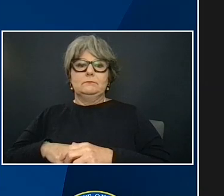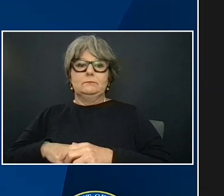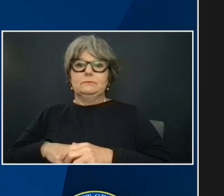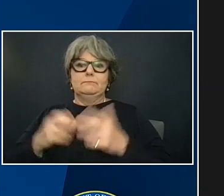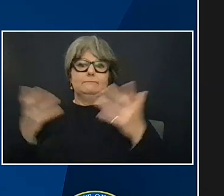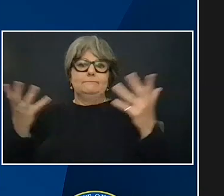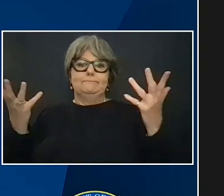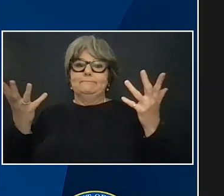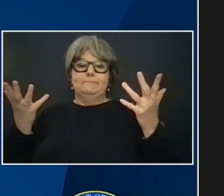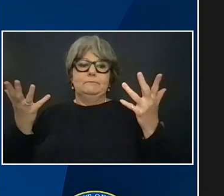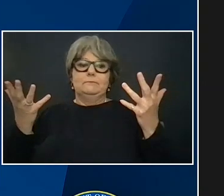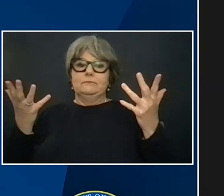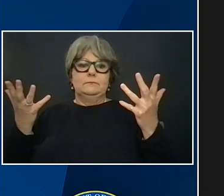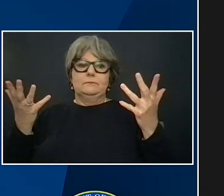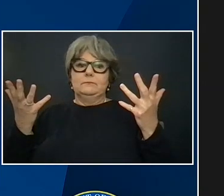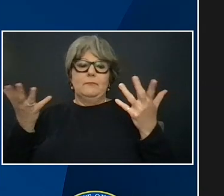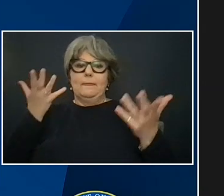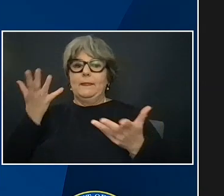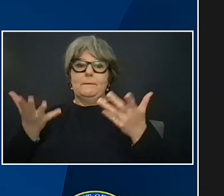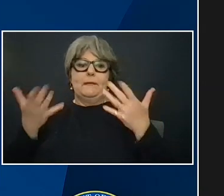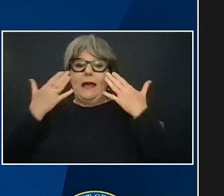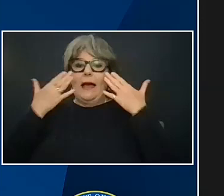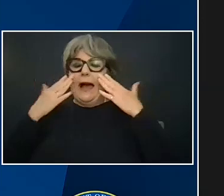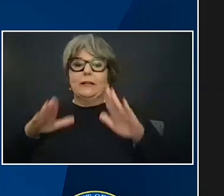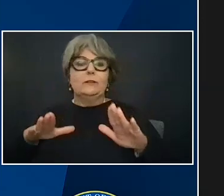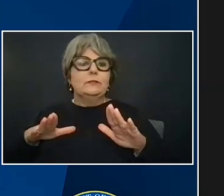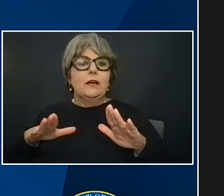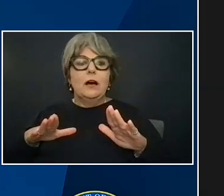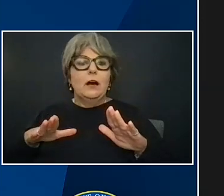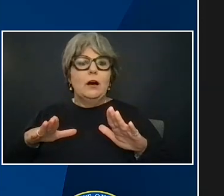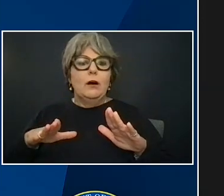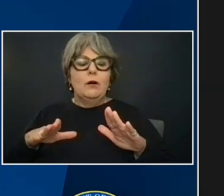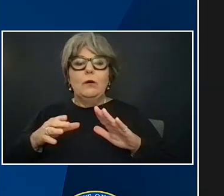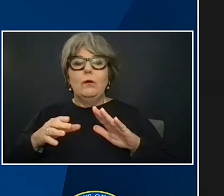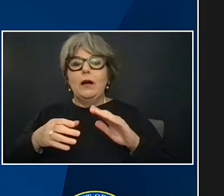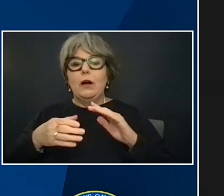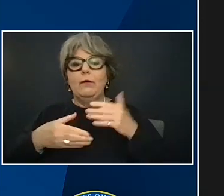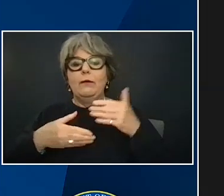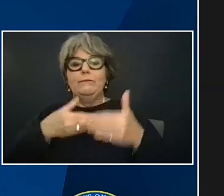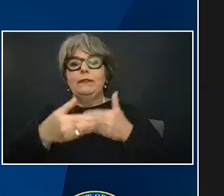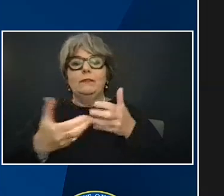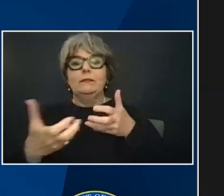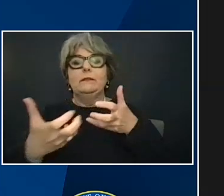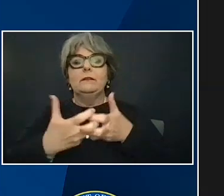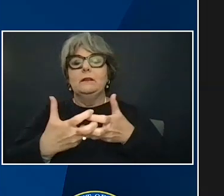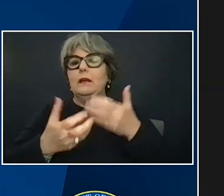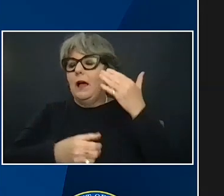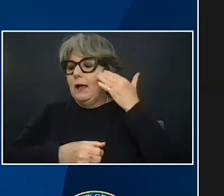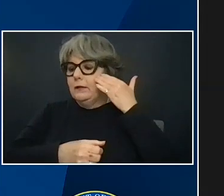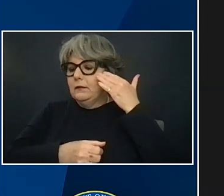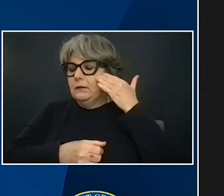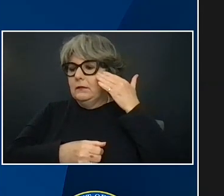don't know how it ties into protocol, but, you know, I know that in some cases, a lot